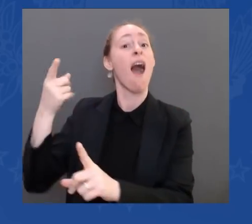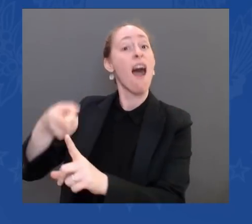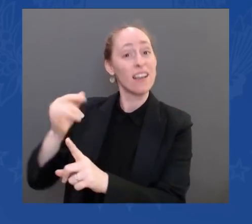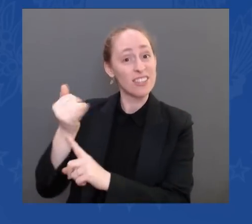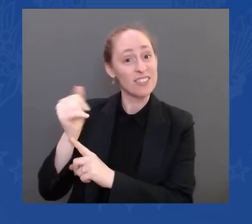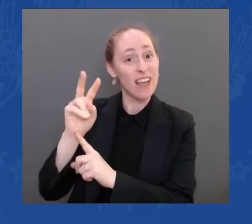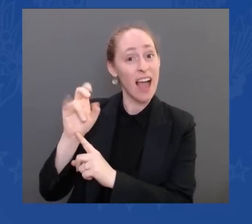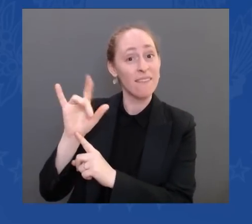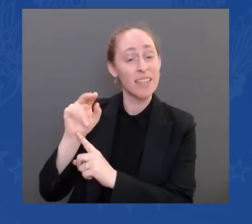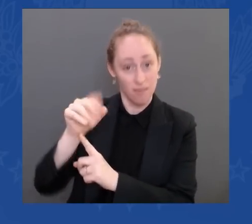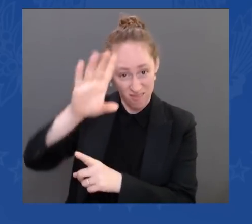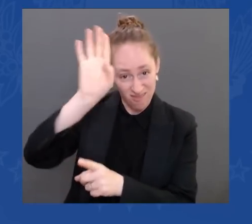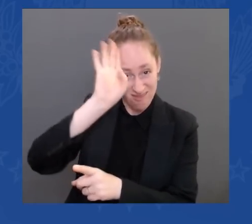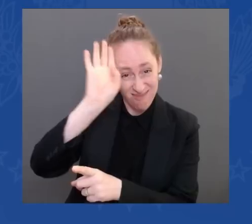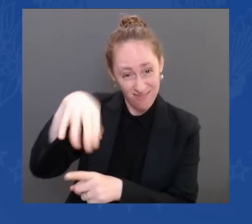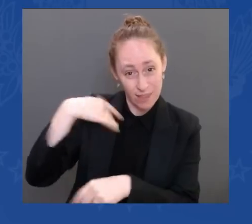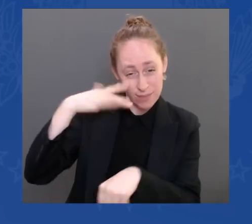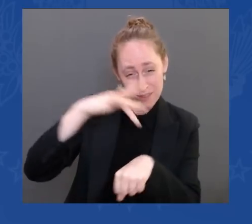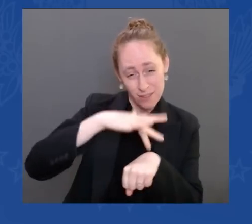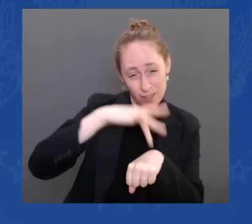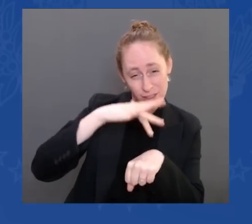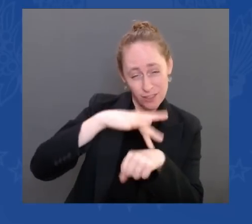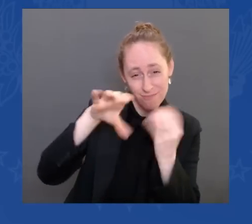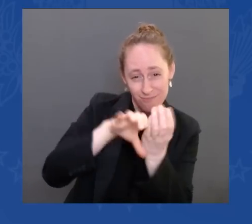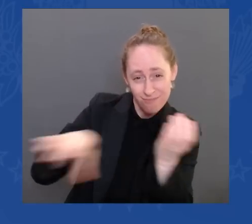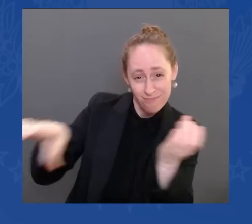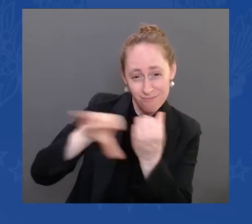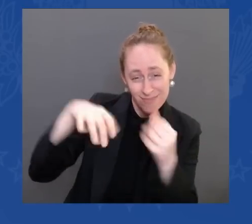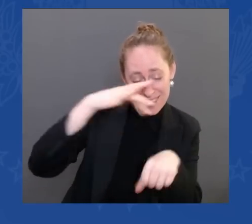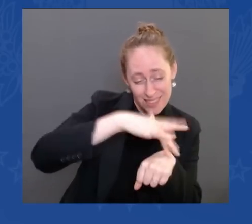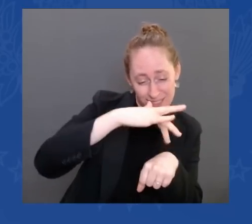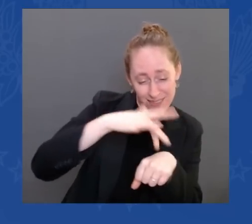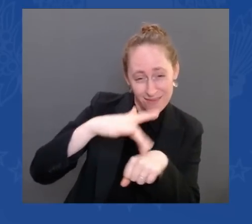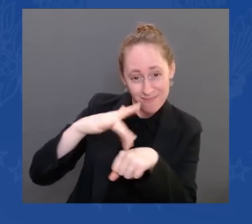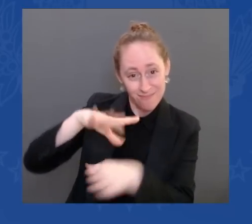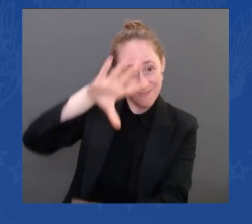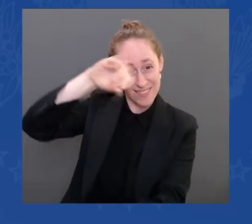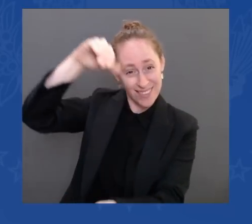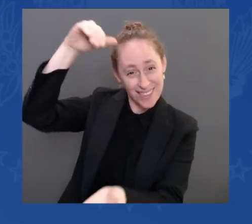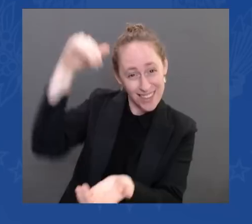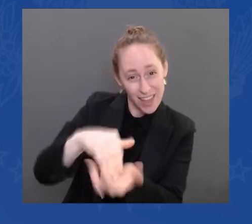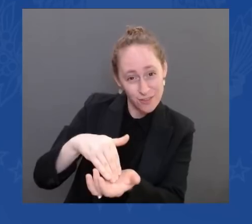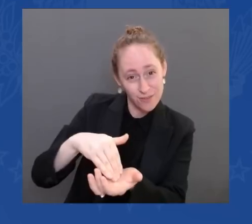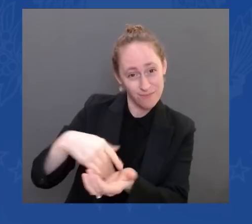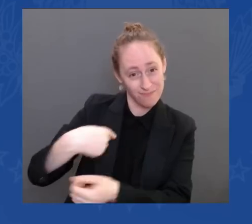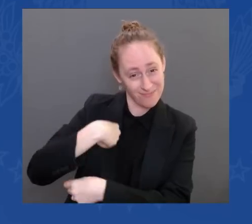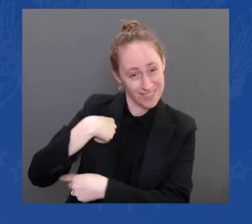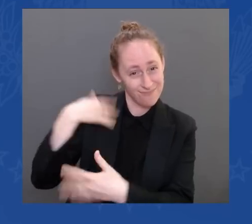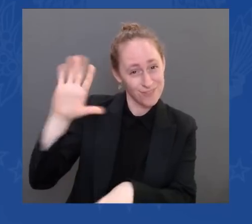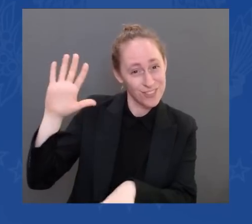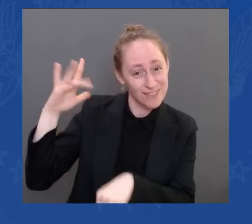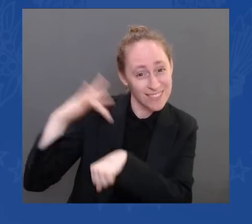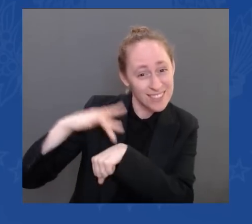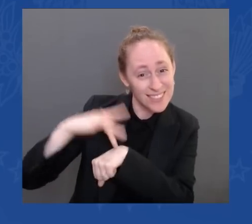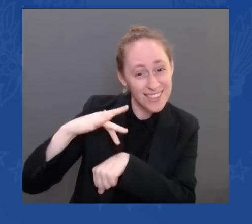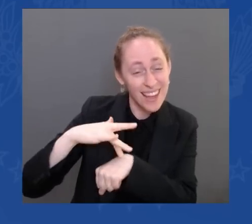bits that had been built in .